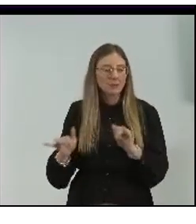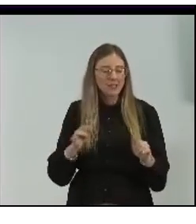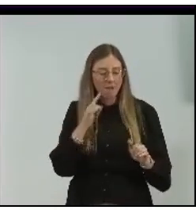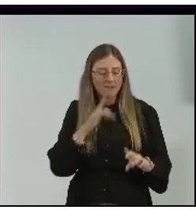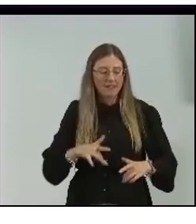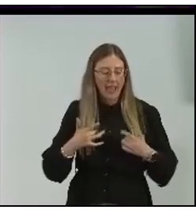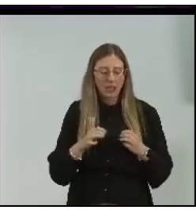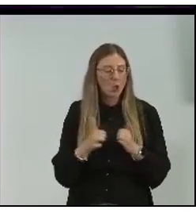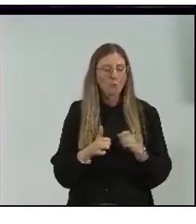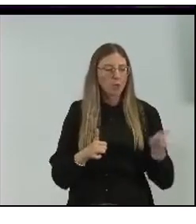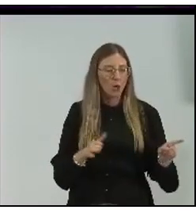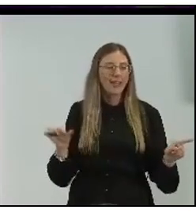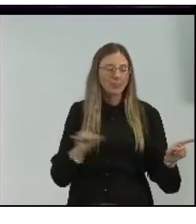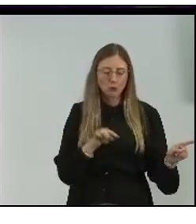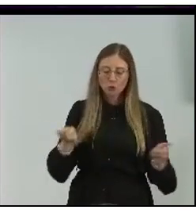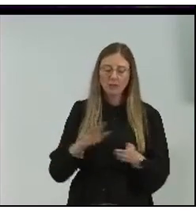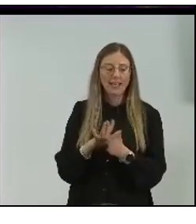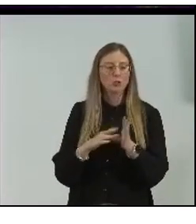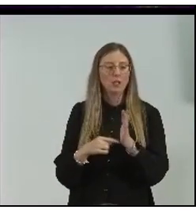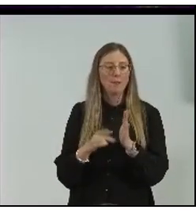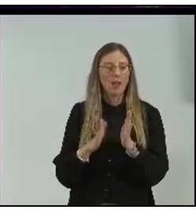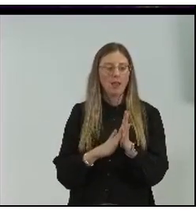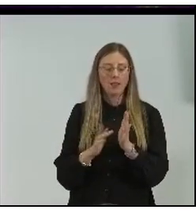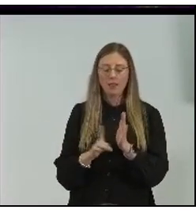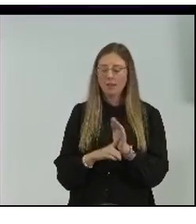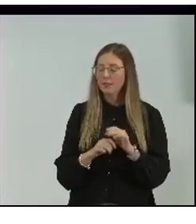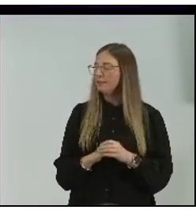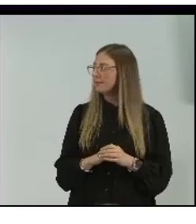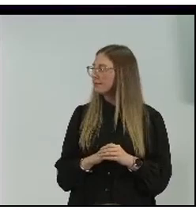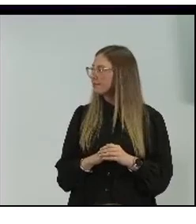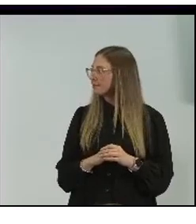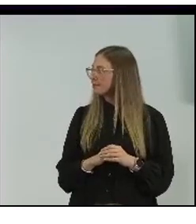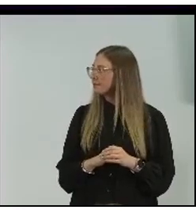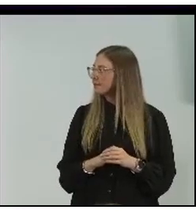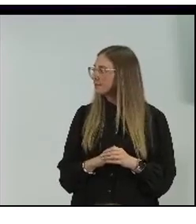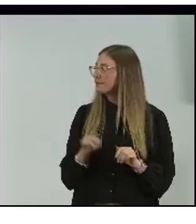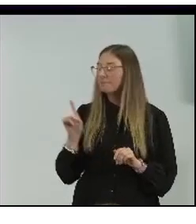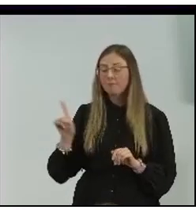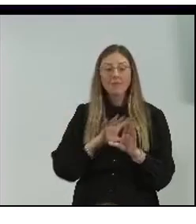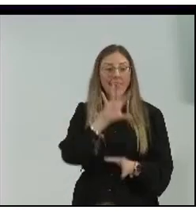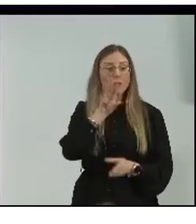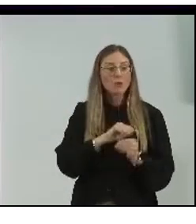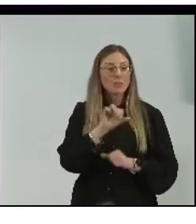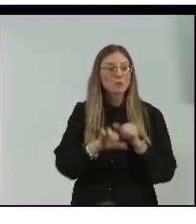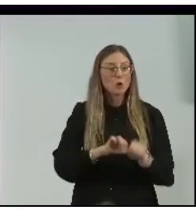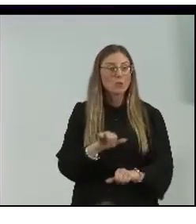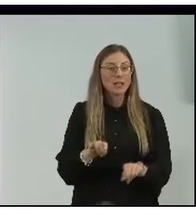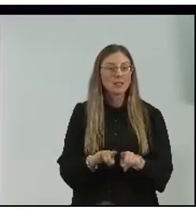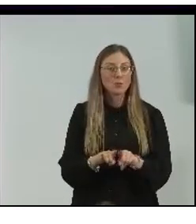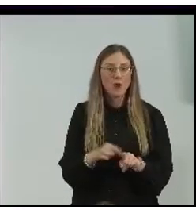So I'm coming back on to the creative process Caroline, because I think that's something that you've also got. I'm aware without Emma in room you know that's